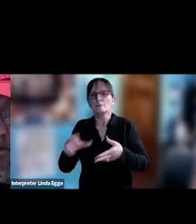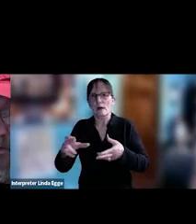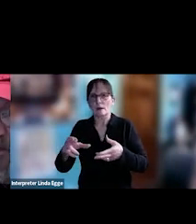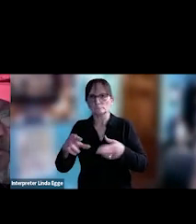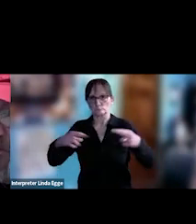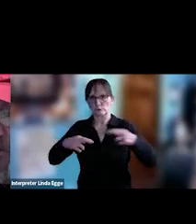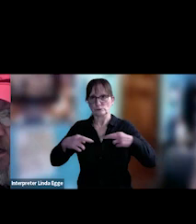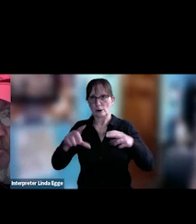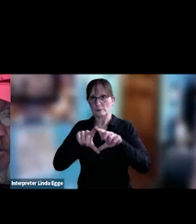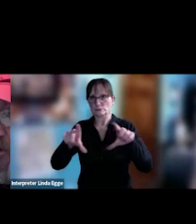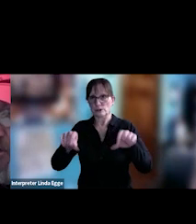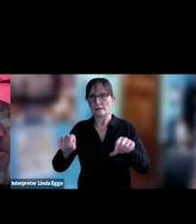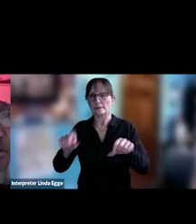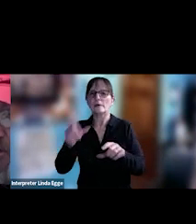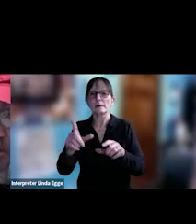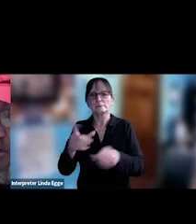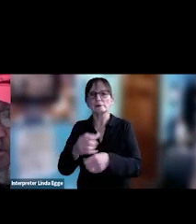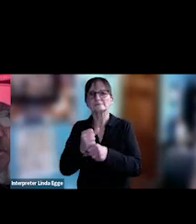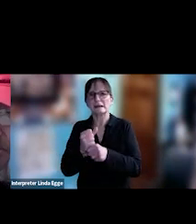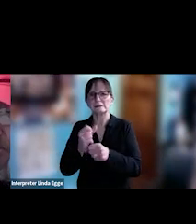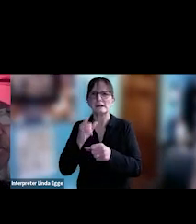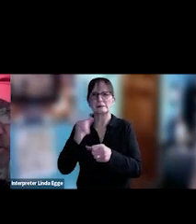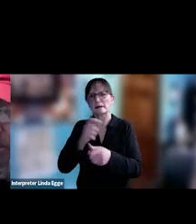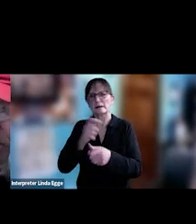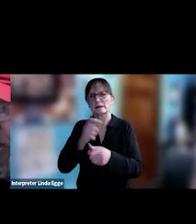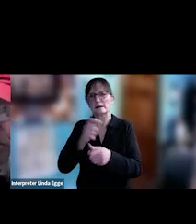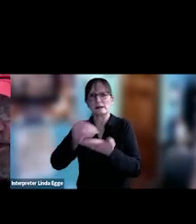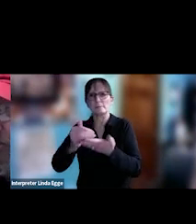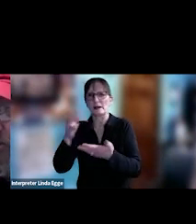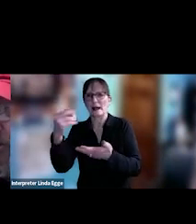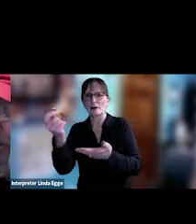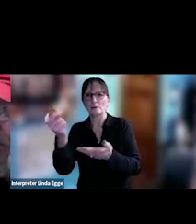this place takes so much out from it, which, you know, you pay rent on our street.